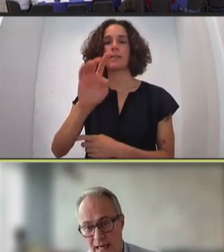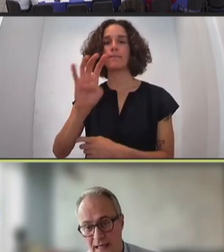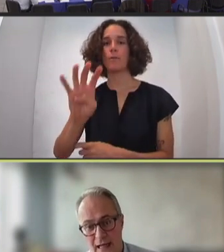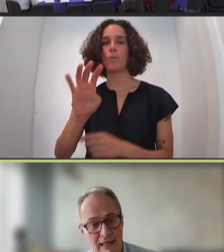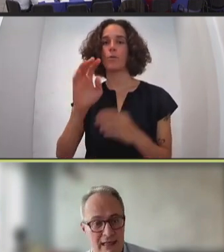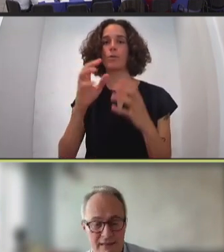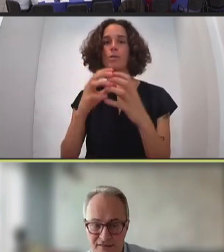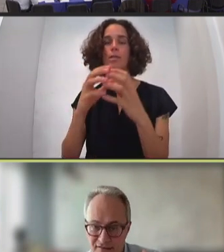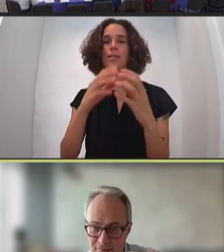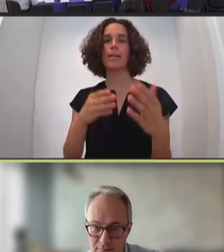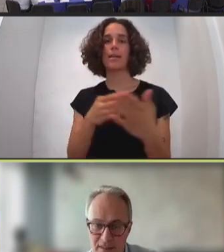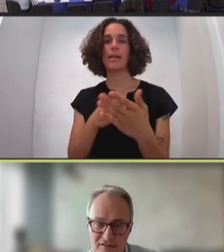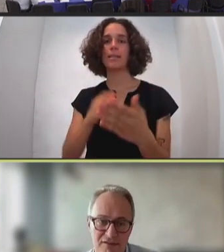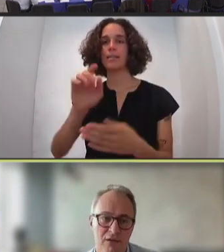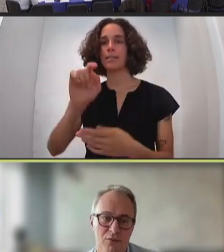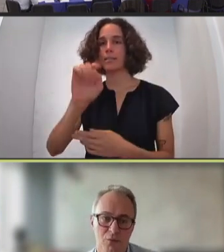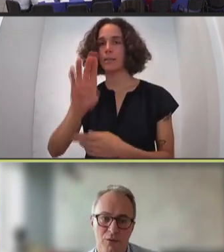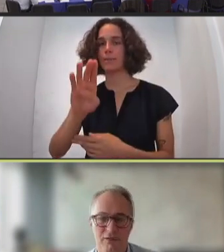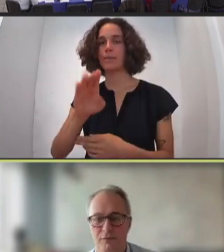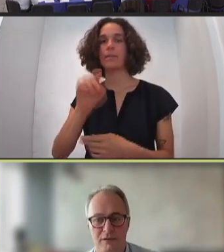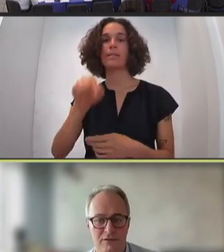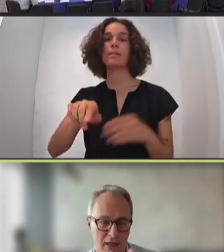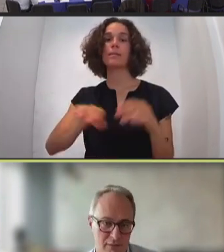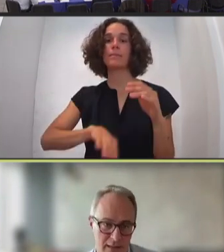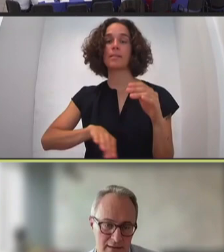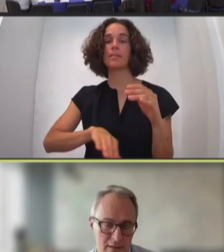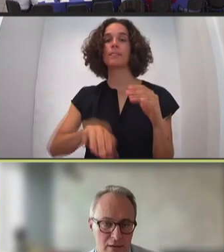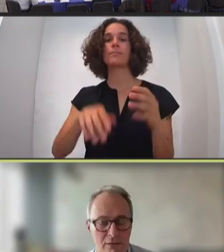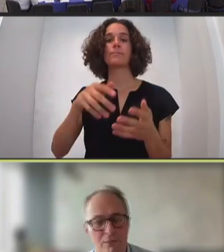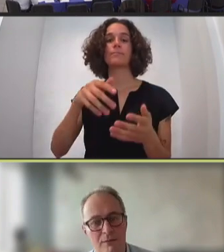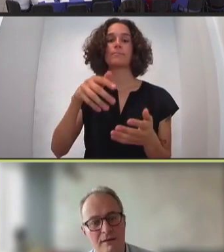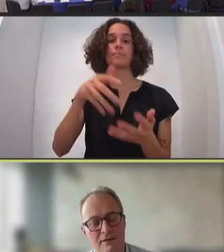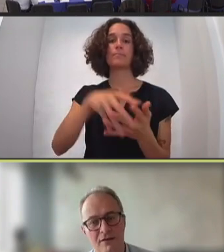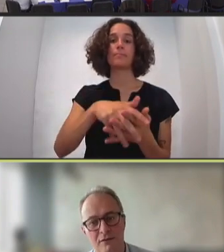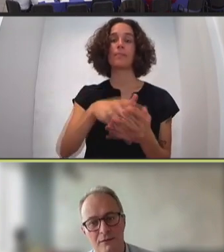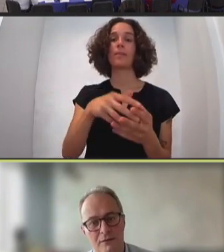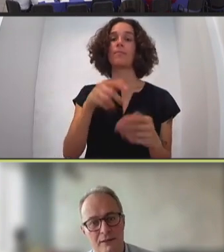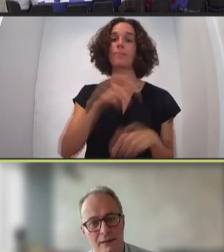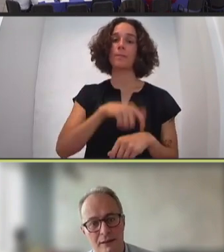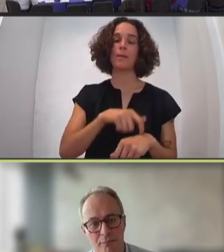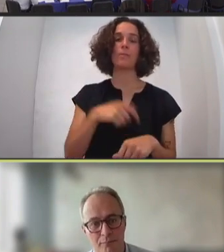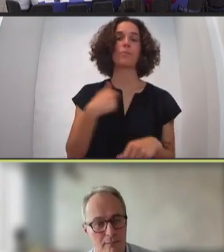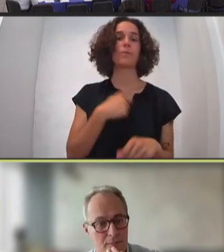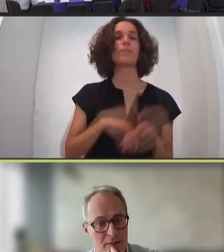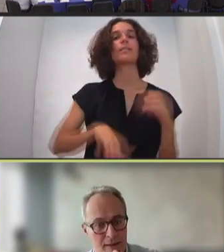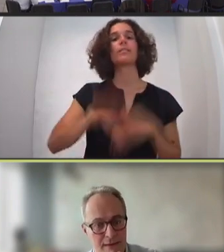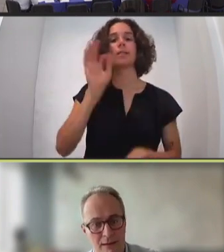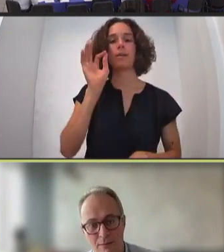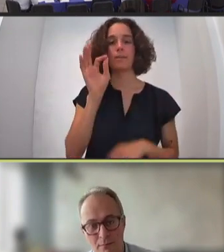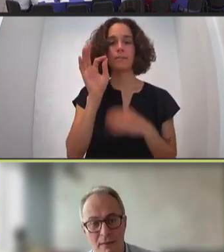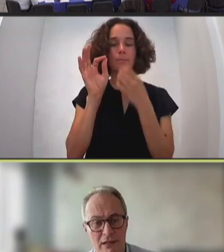And this has been basically rooted from the time that, you know, we discover -- Miller